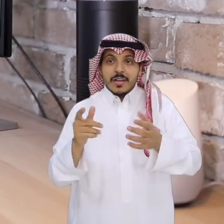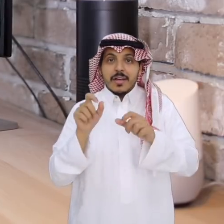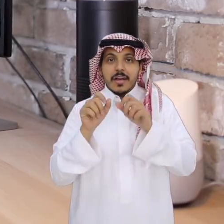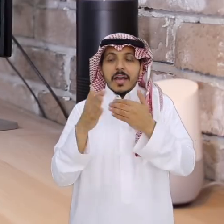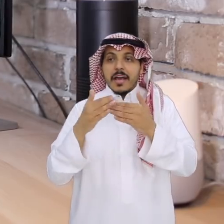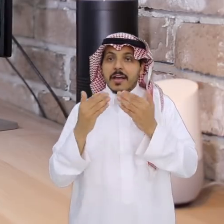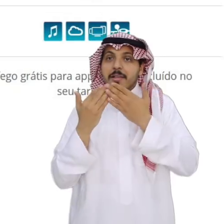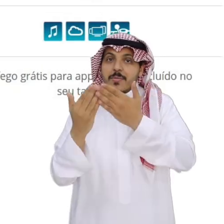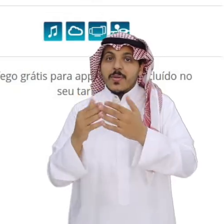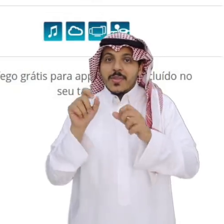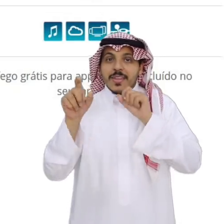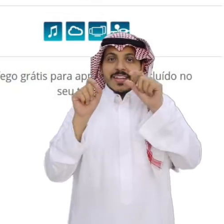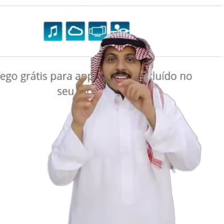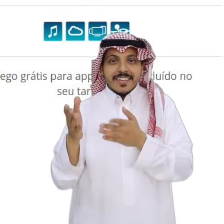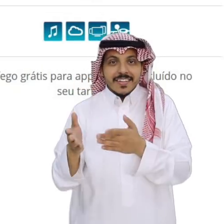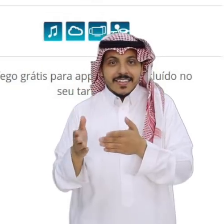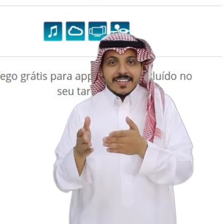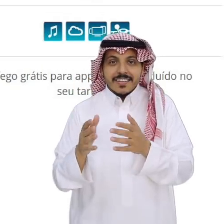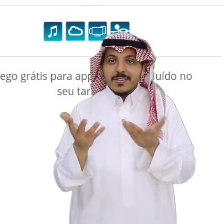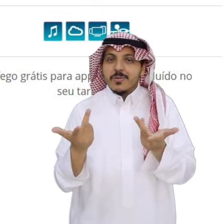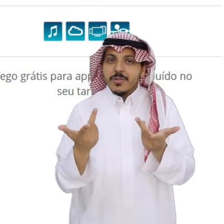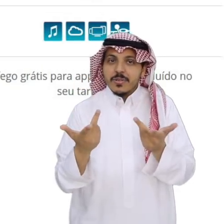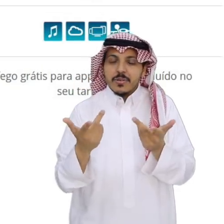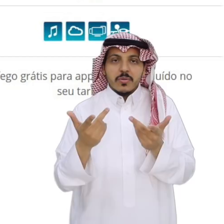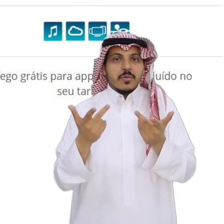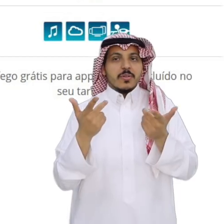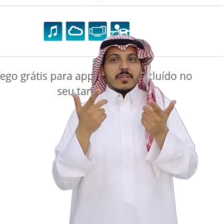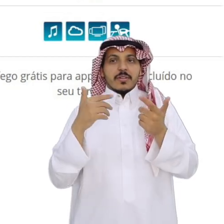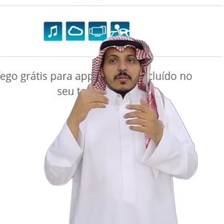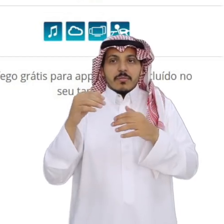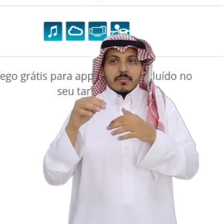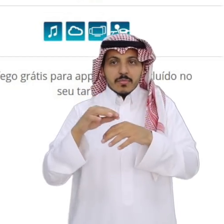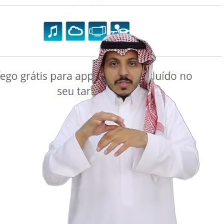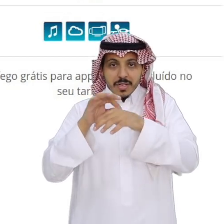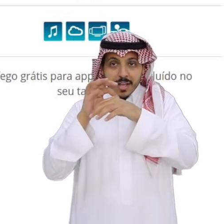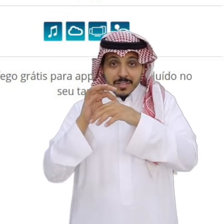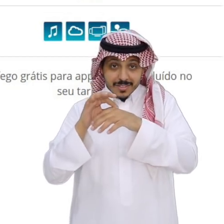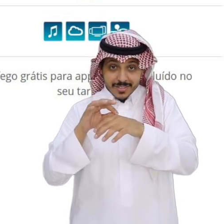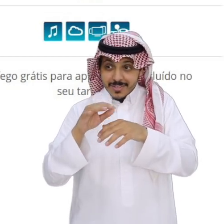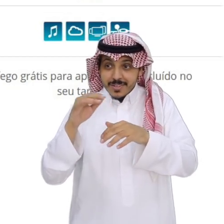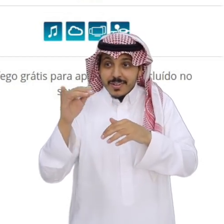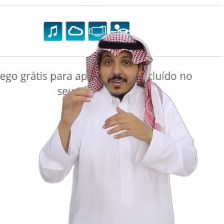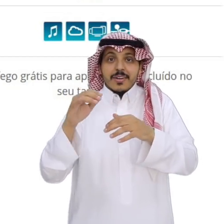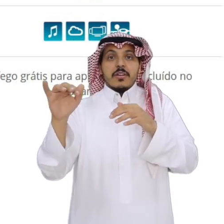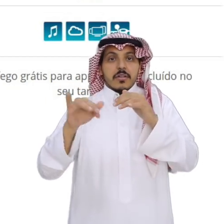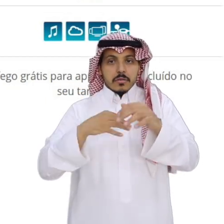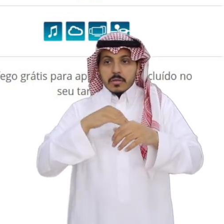Will they make bad decisions against users and companies?